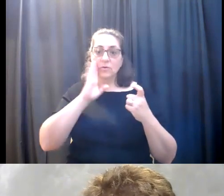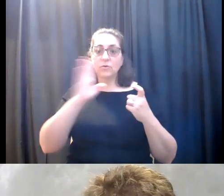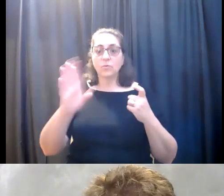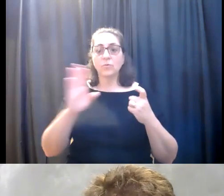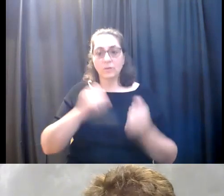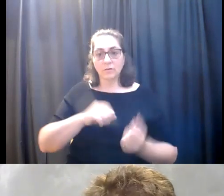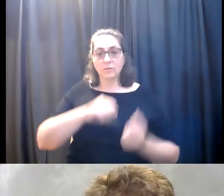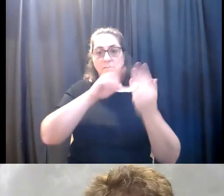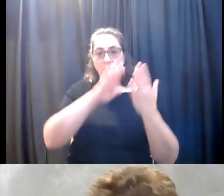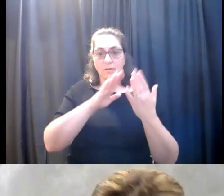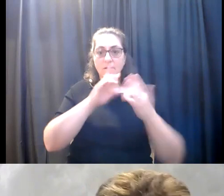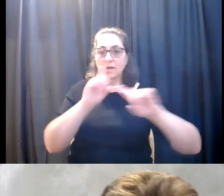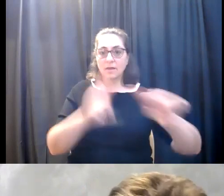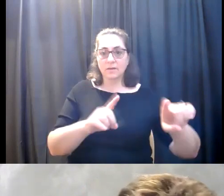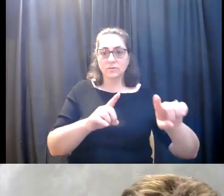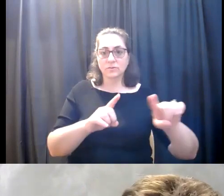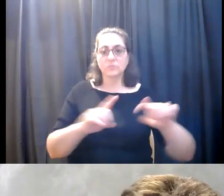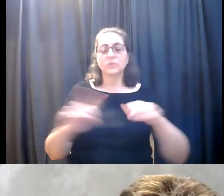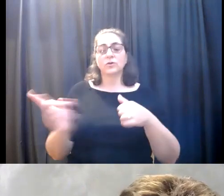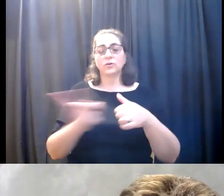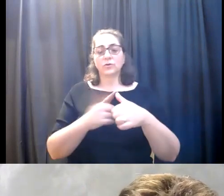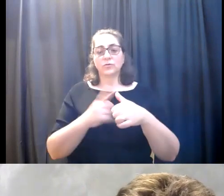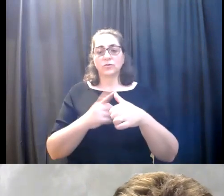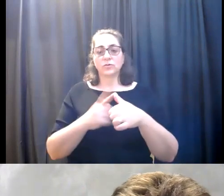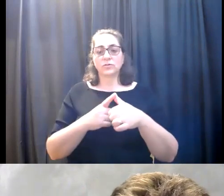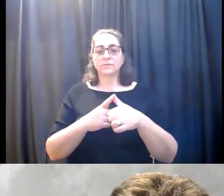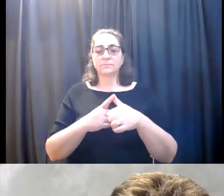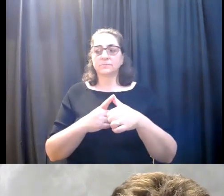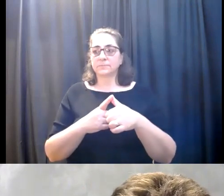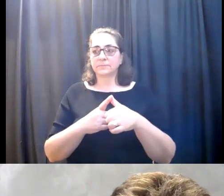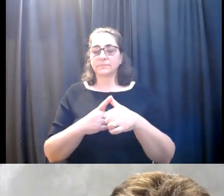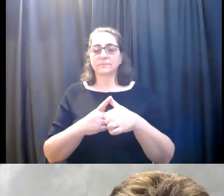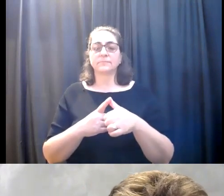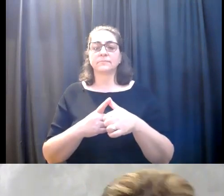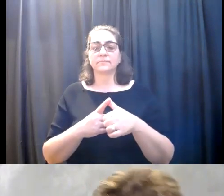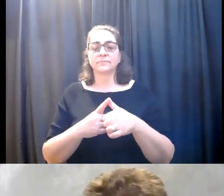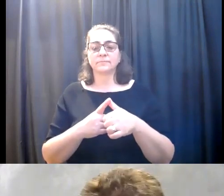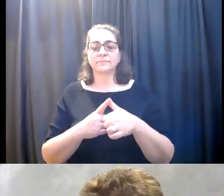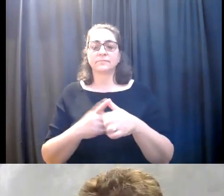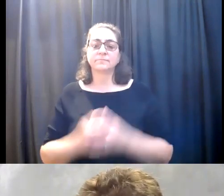so the idea would be to include that person with whatever technology is helpful to them,